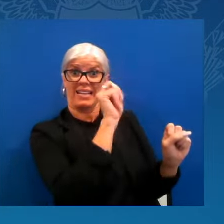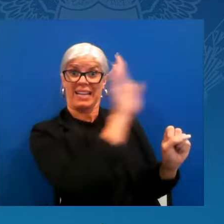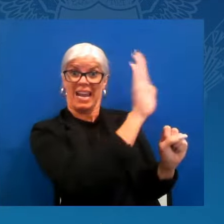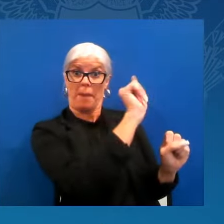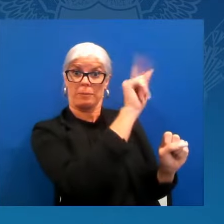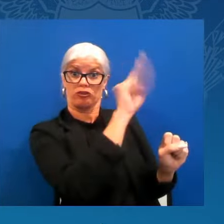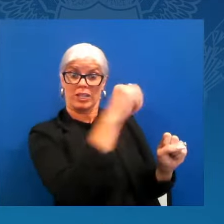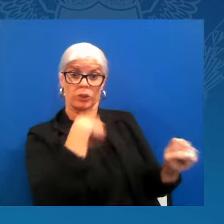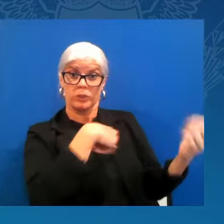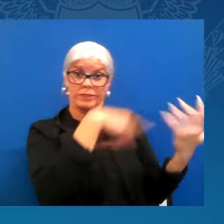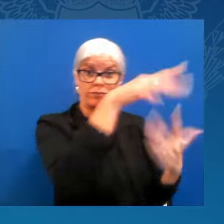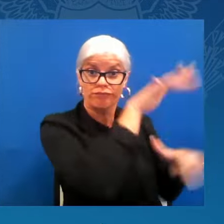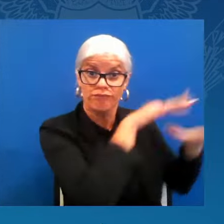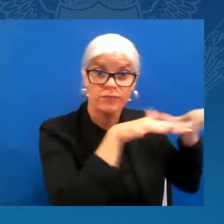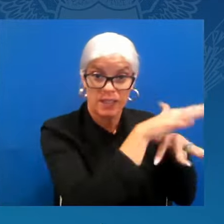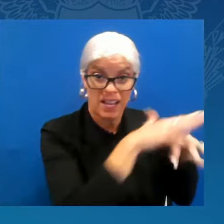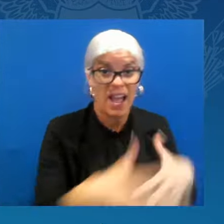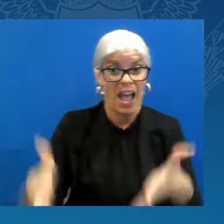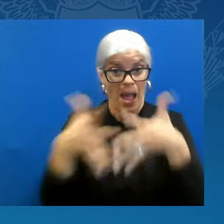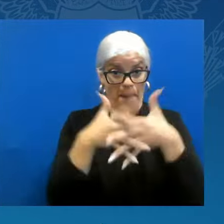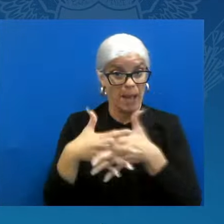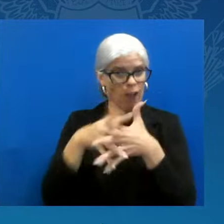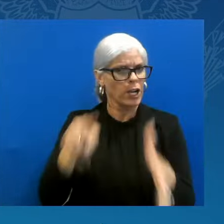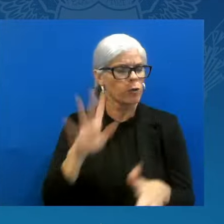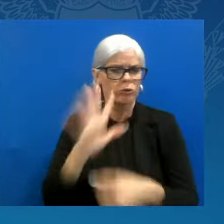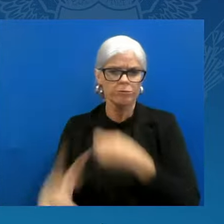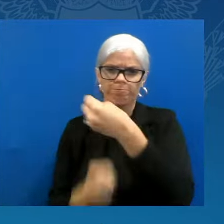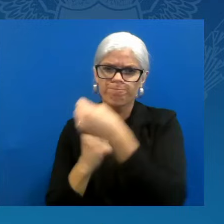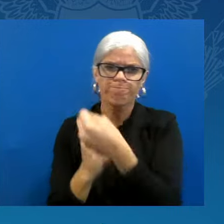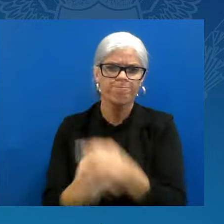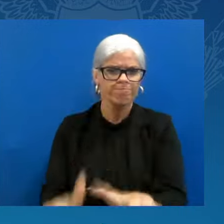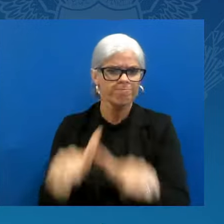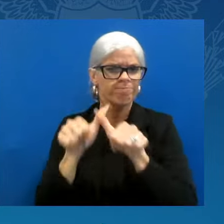that have been the bedrock of the US-Israel relationship,